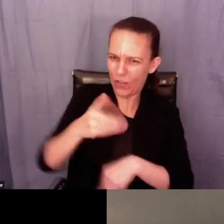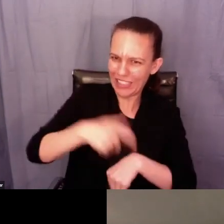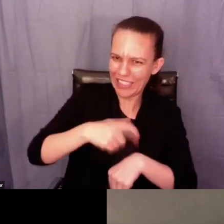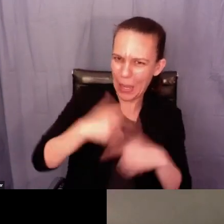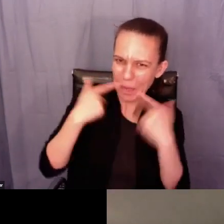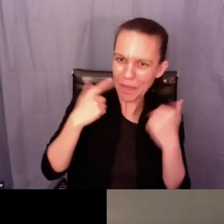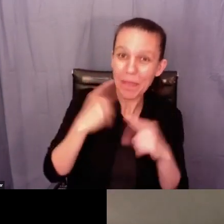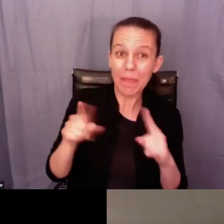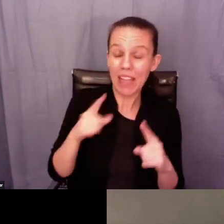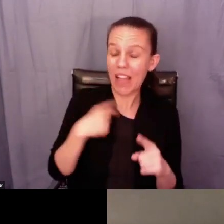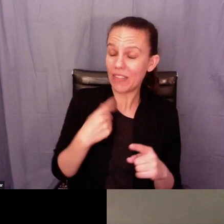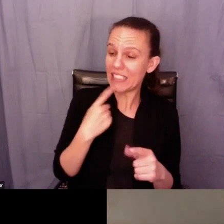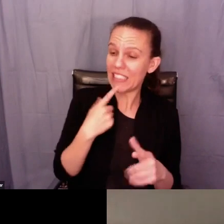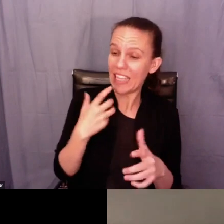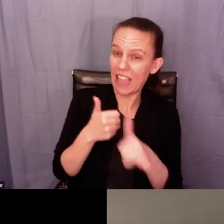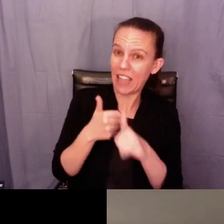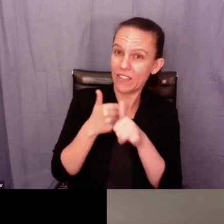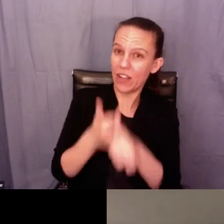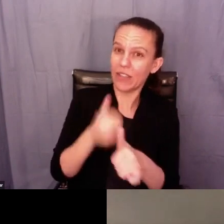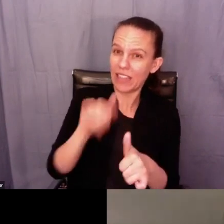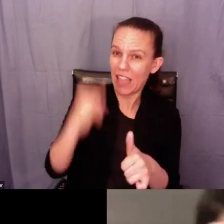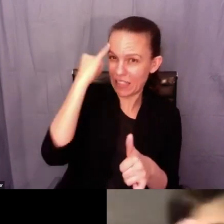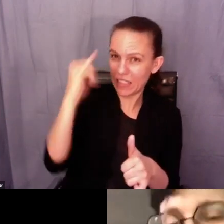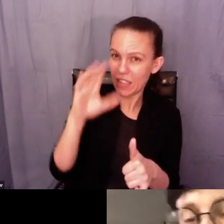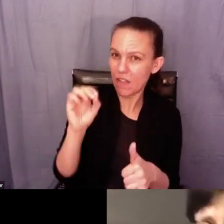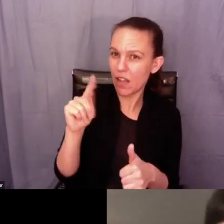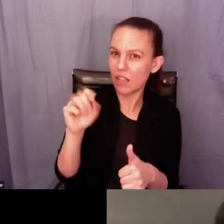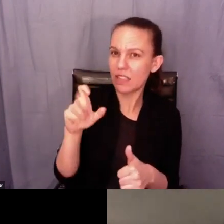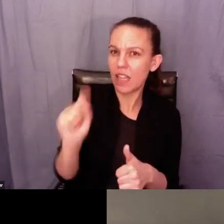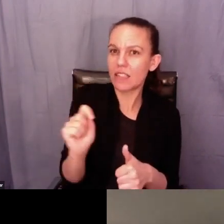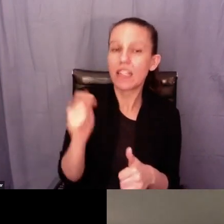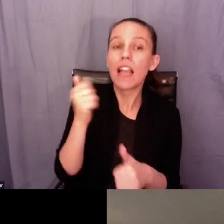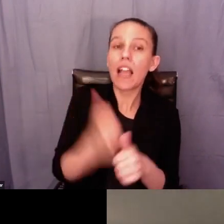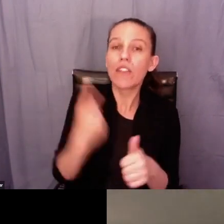with that context everybody's used to sort of being in an apartment or a house right